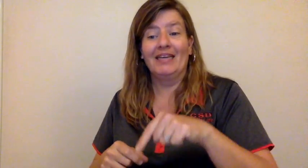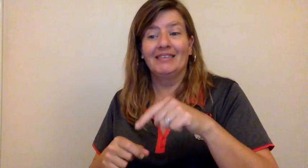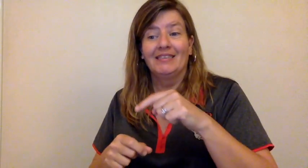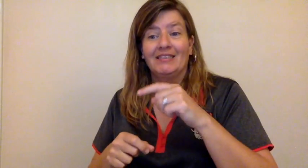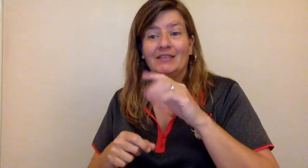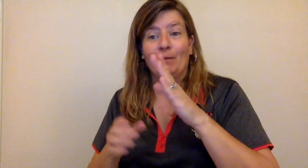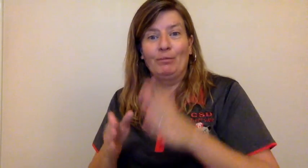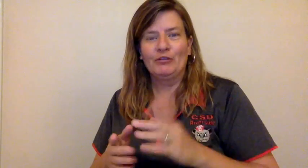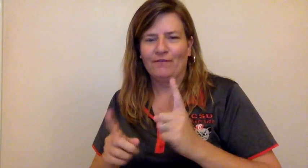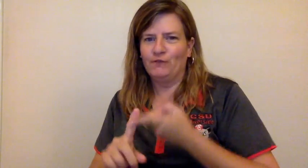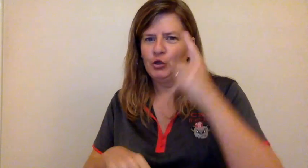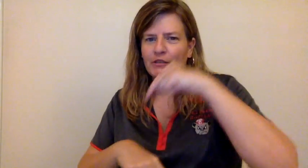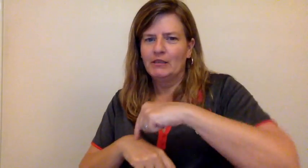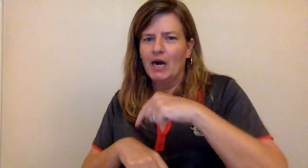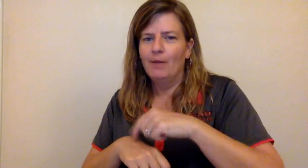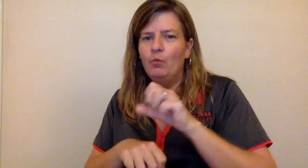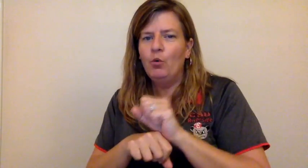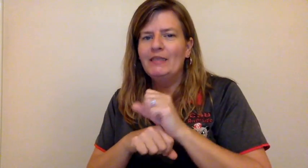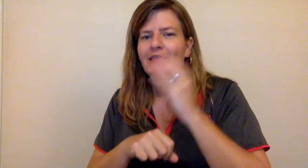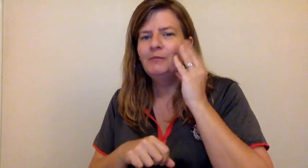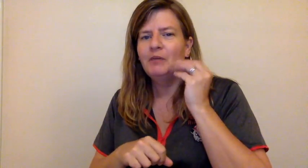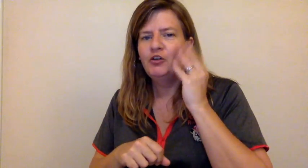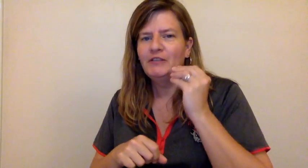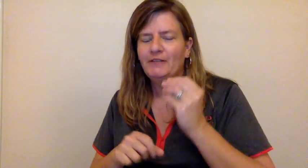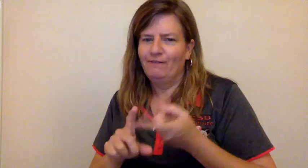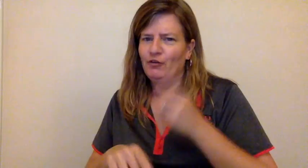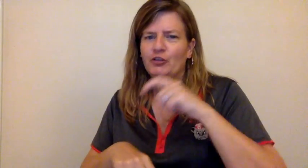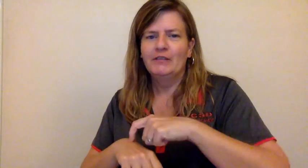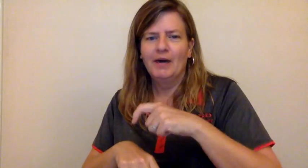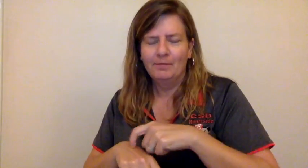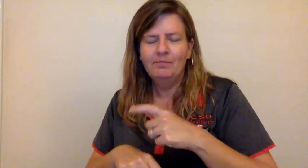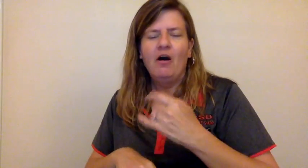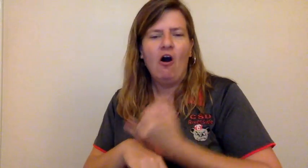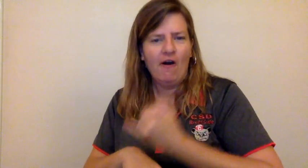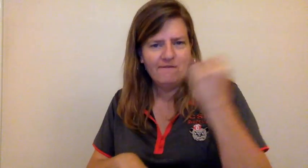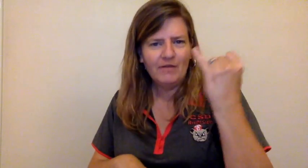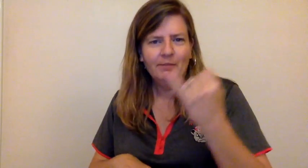impeccable. And this is the first time that they've engaged